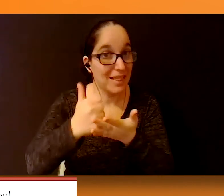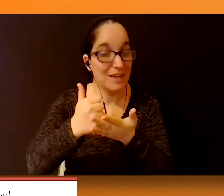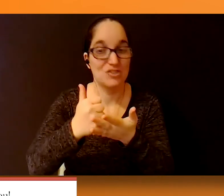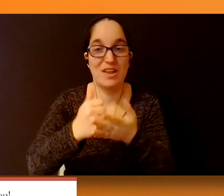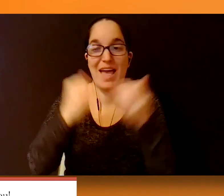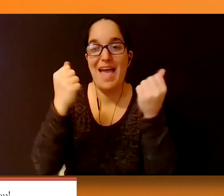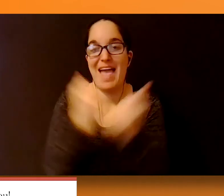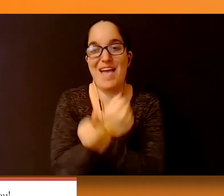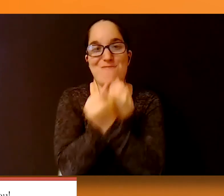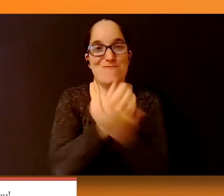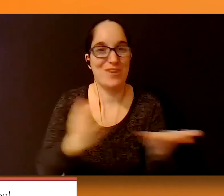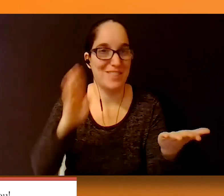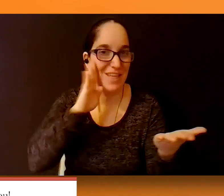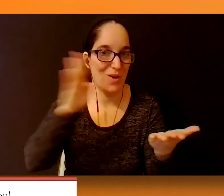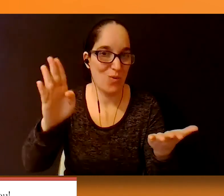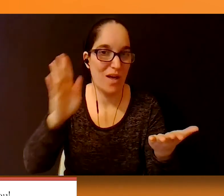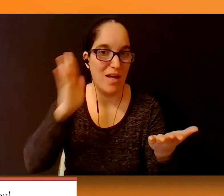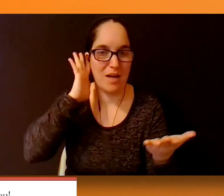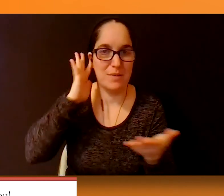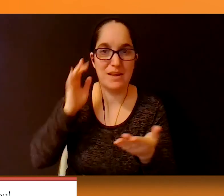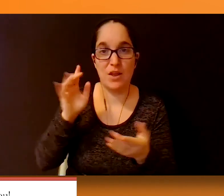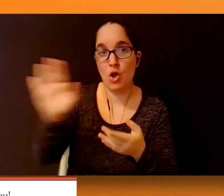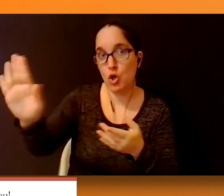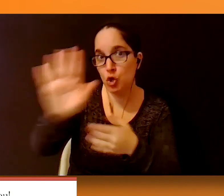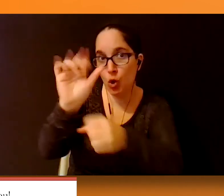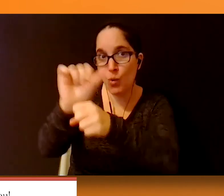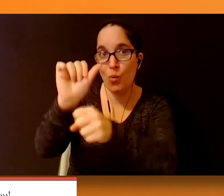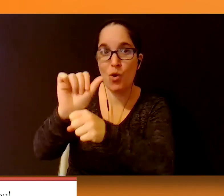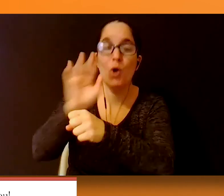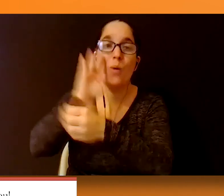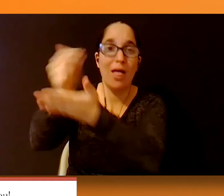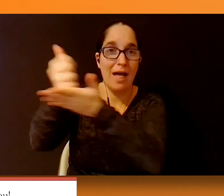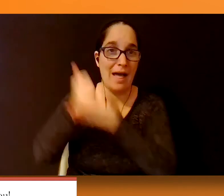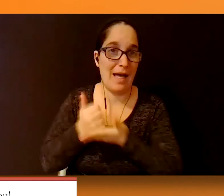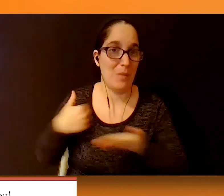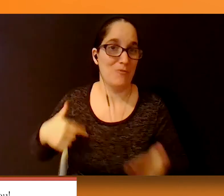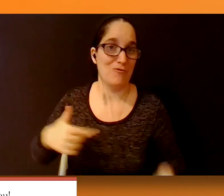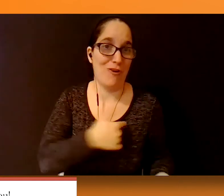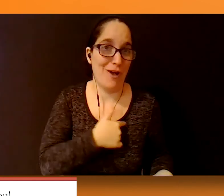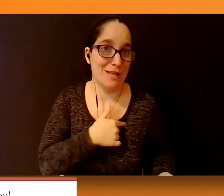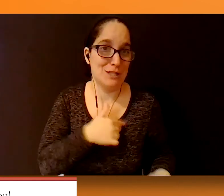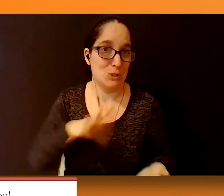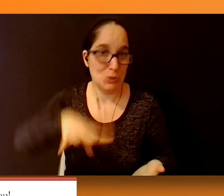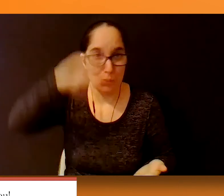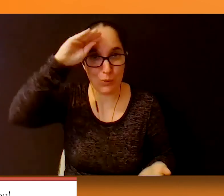all--the whole kit and caboodle 'cause it helps us learn, too, over in the Center.